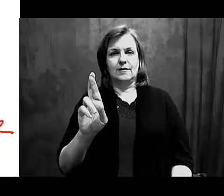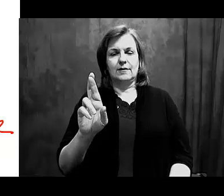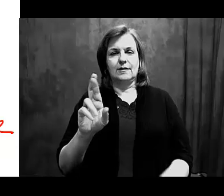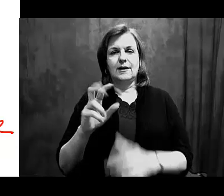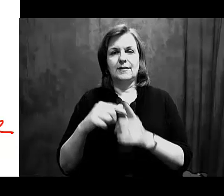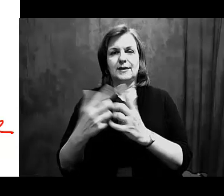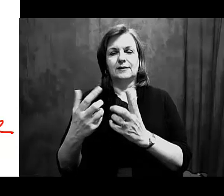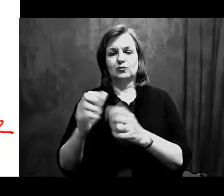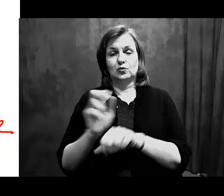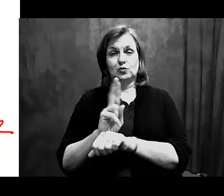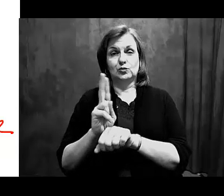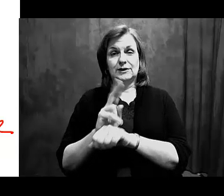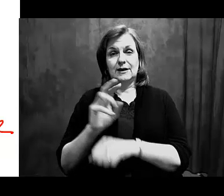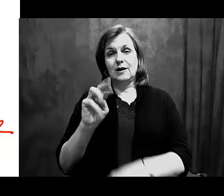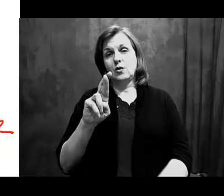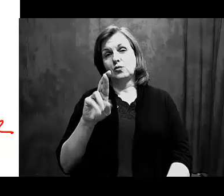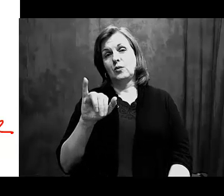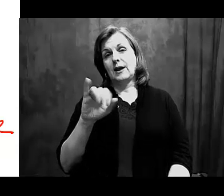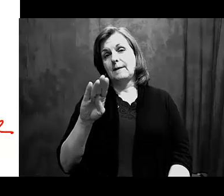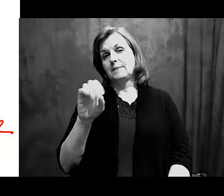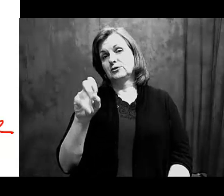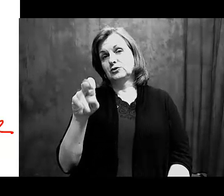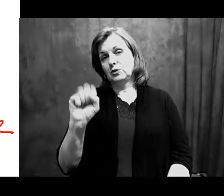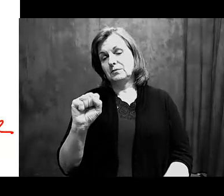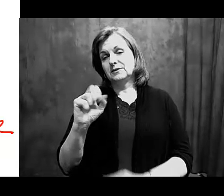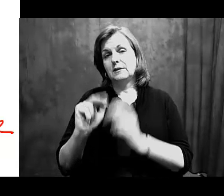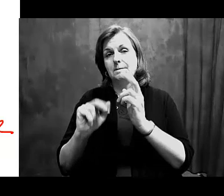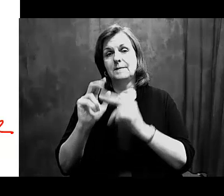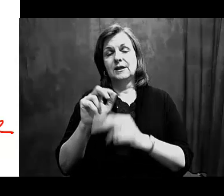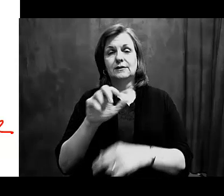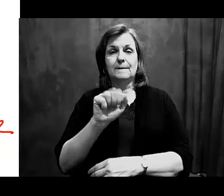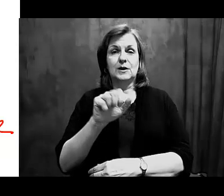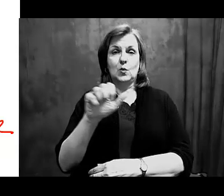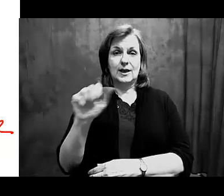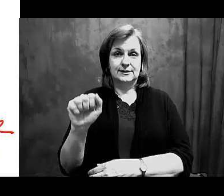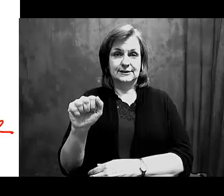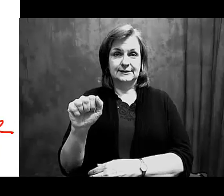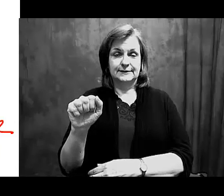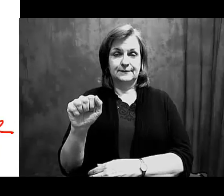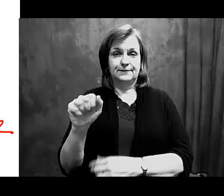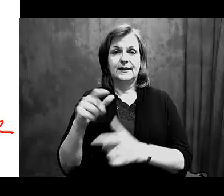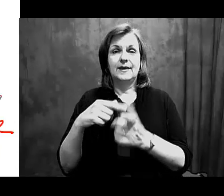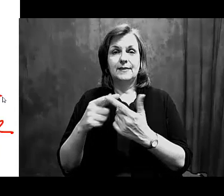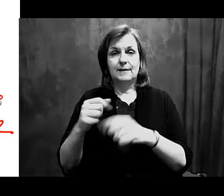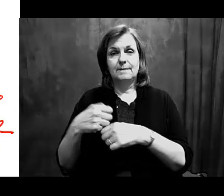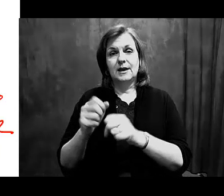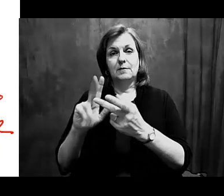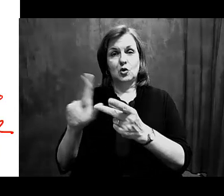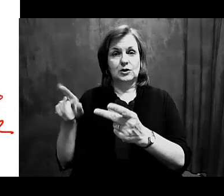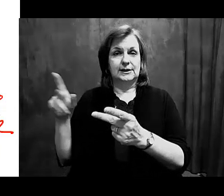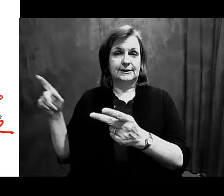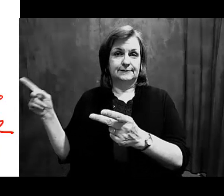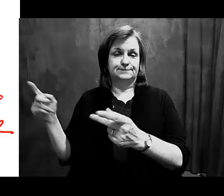to match up with a the ribosomes to build amino acids